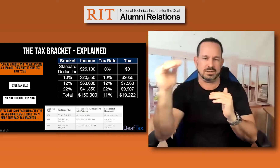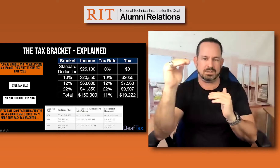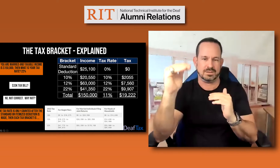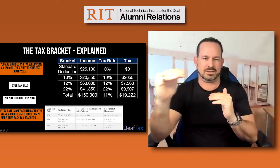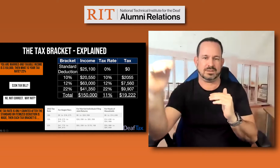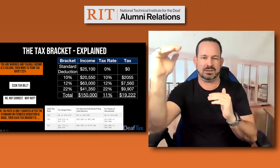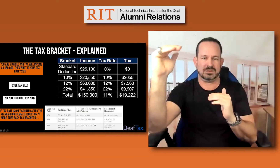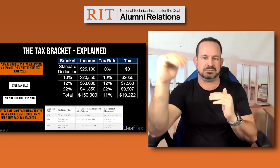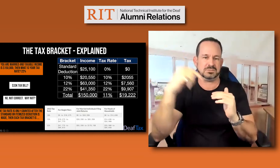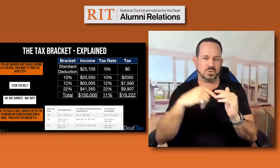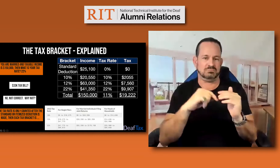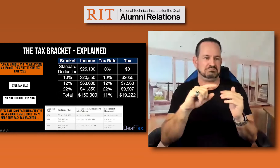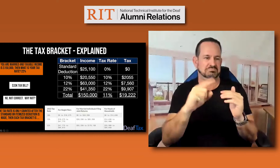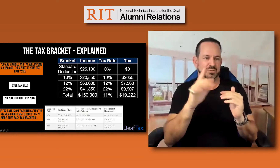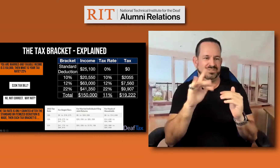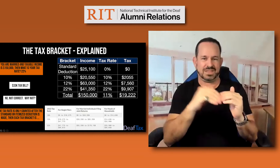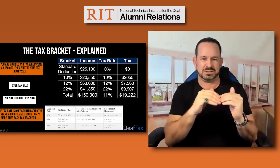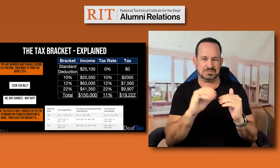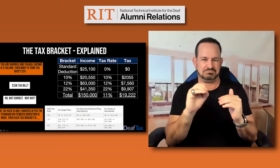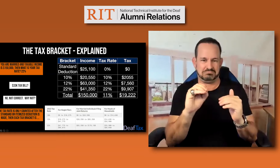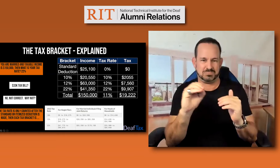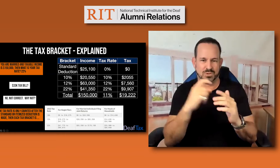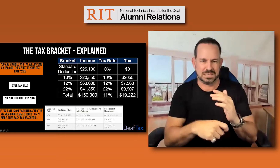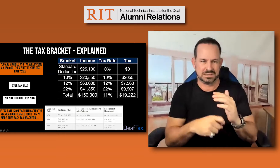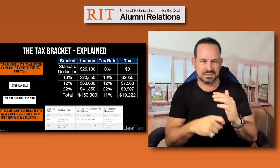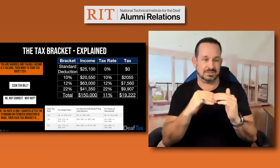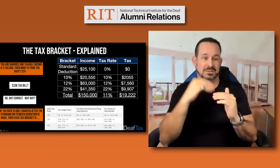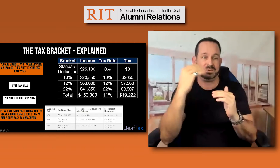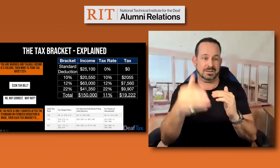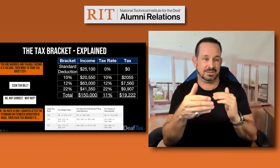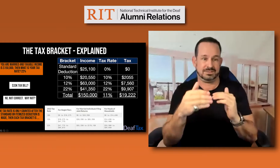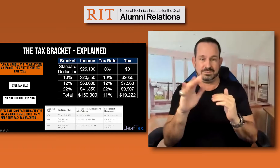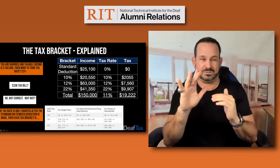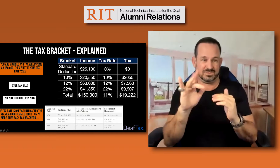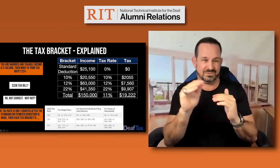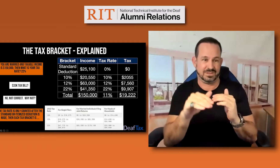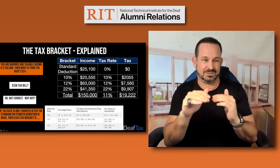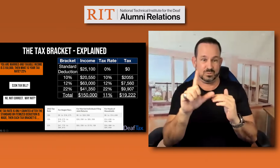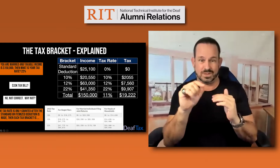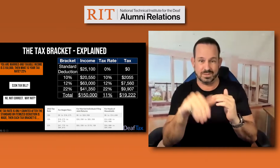will use the itemized tax deductions. The lower the bracket, the more beneficial